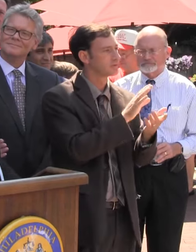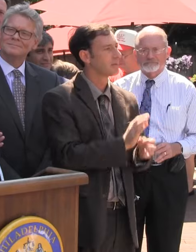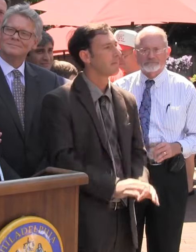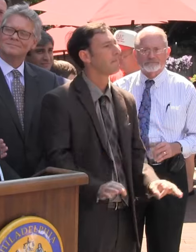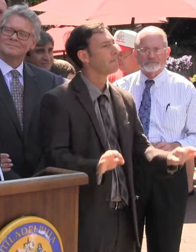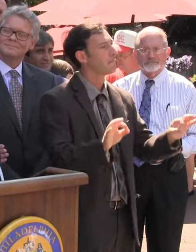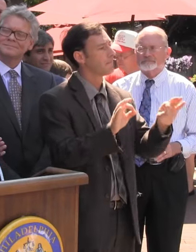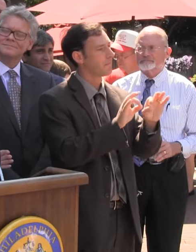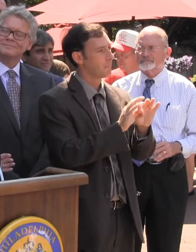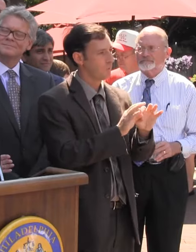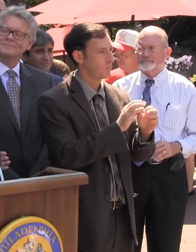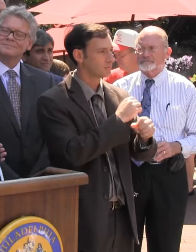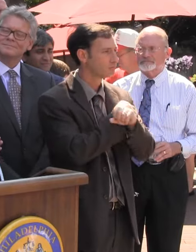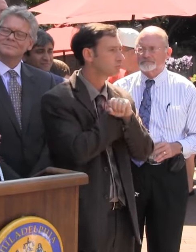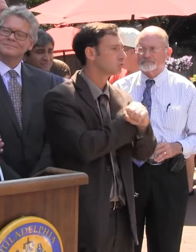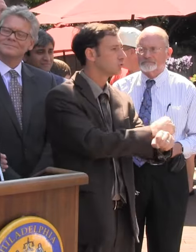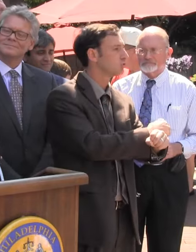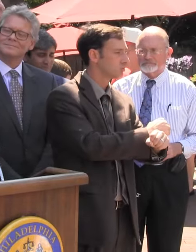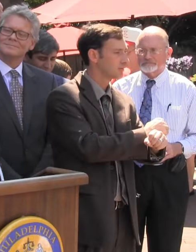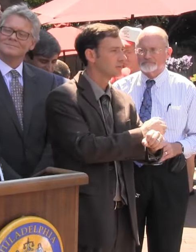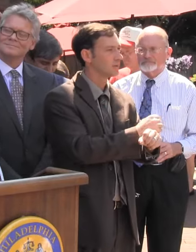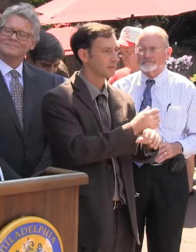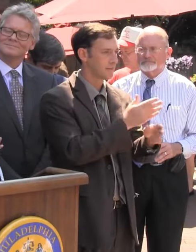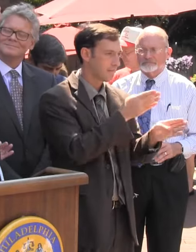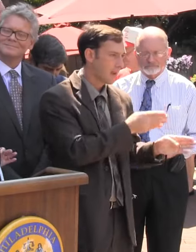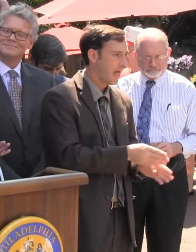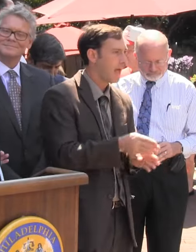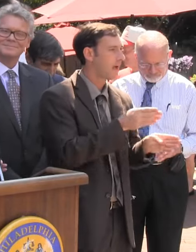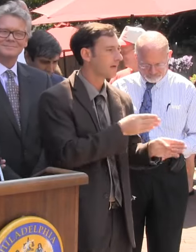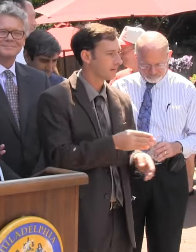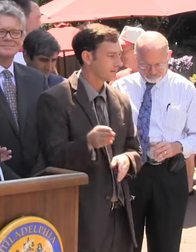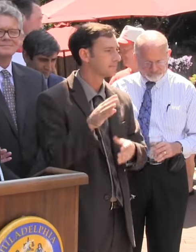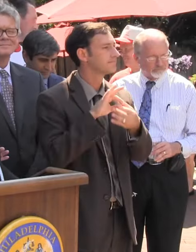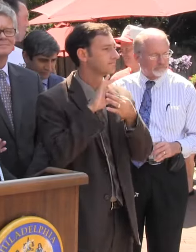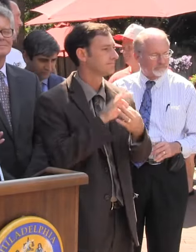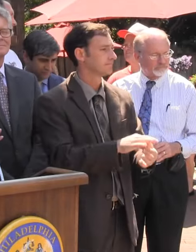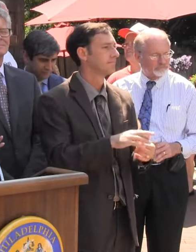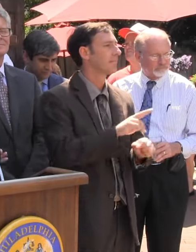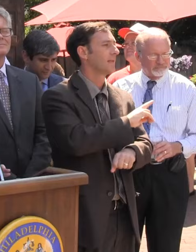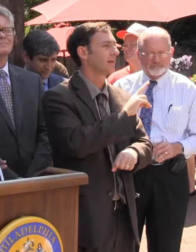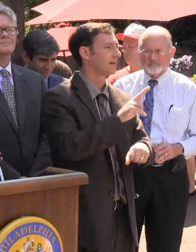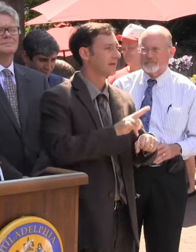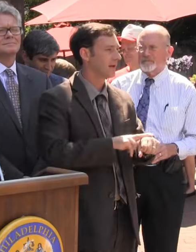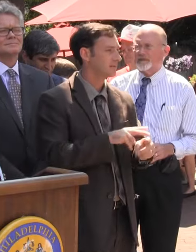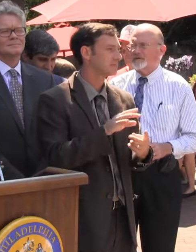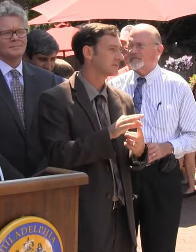and importance of security and logistics planning that comes with a national special security